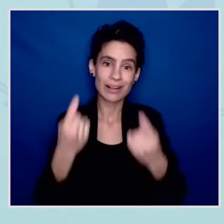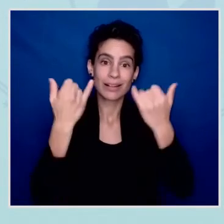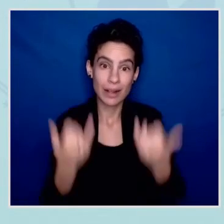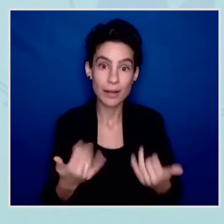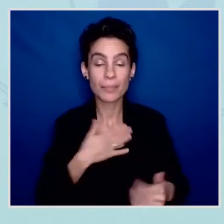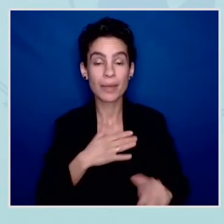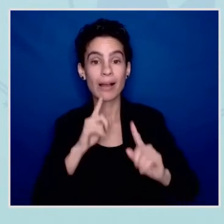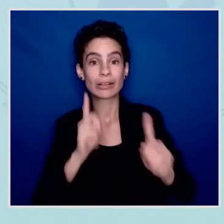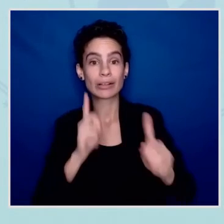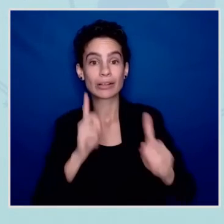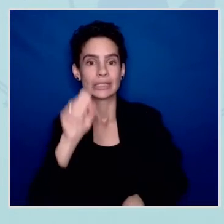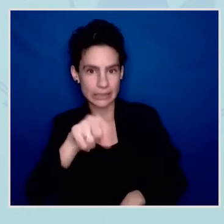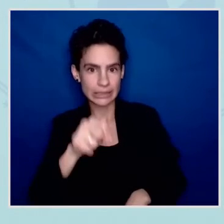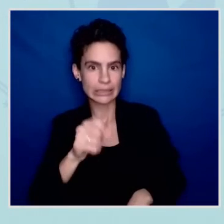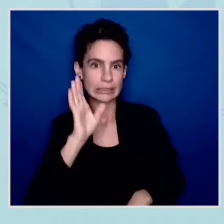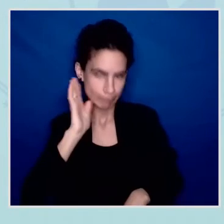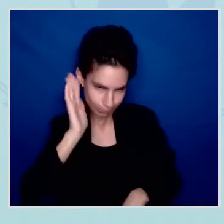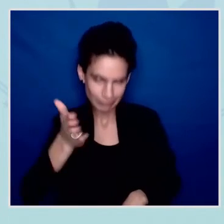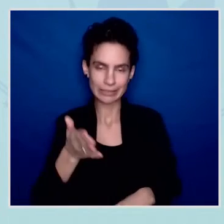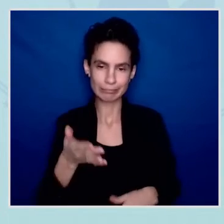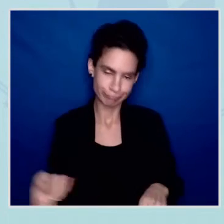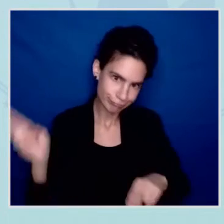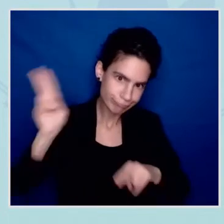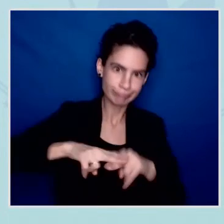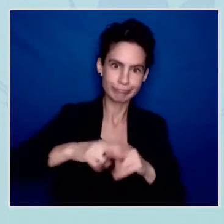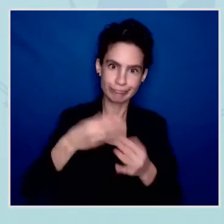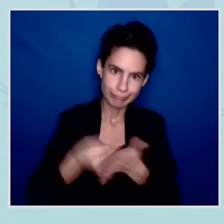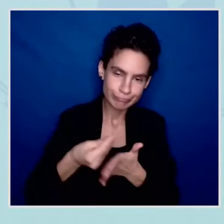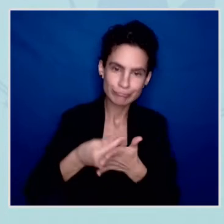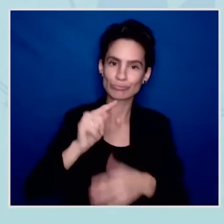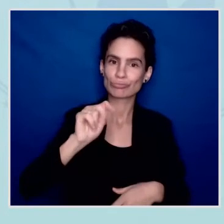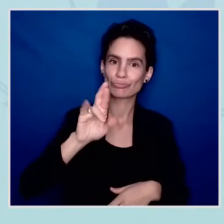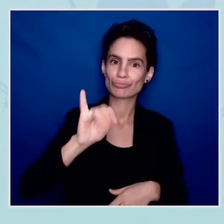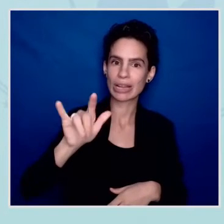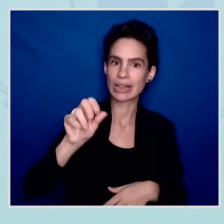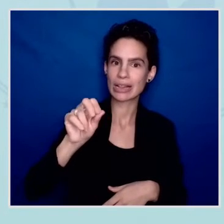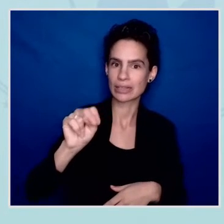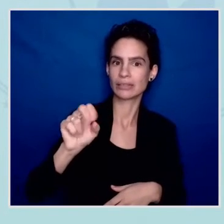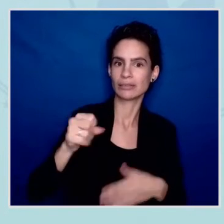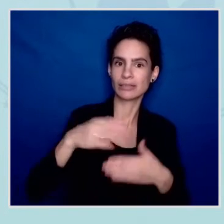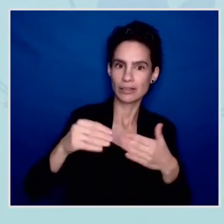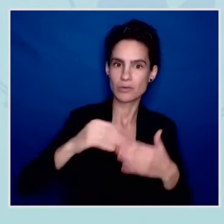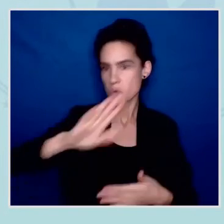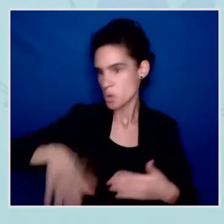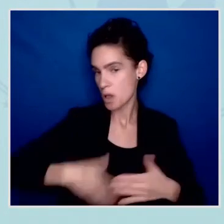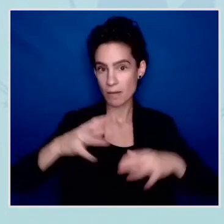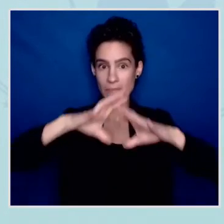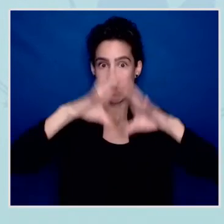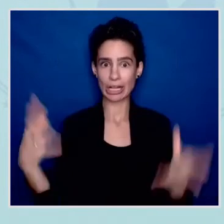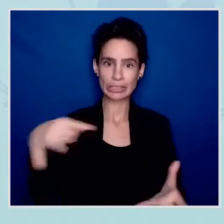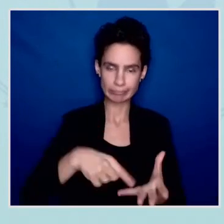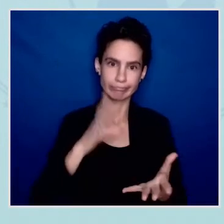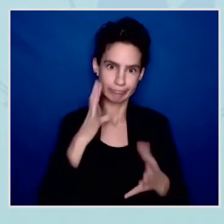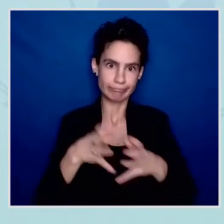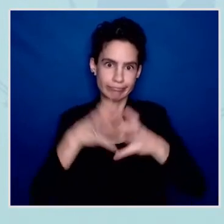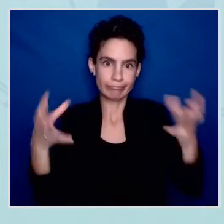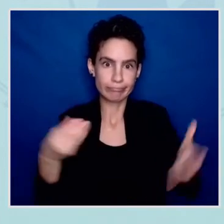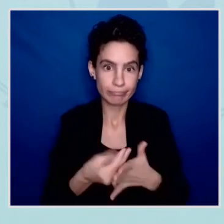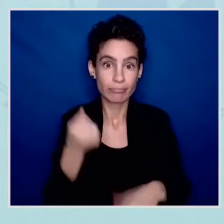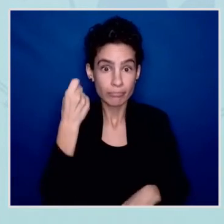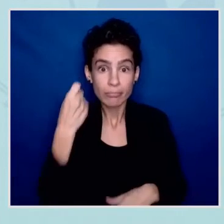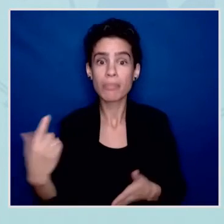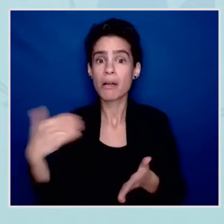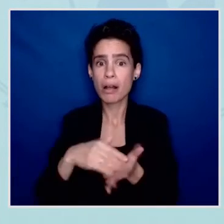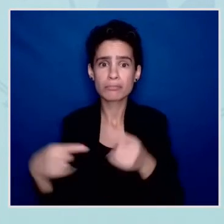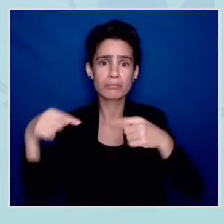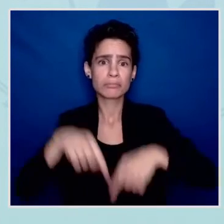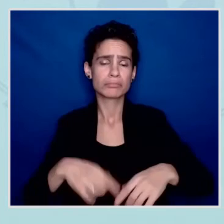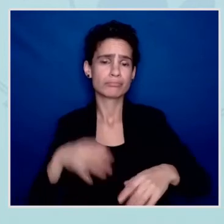OUTGOING ADMINISTRATION WOULD.